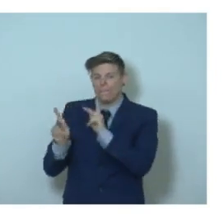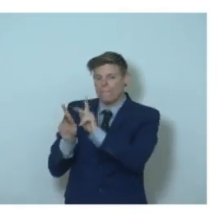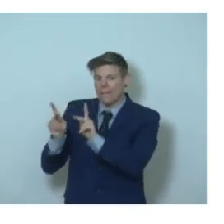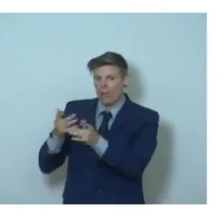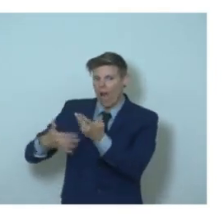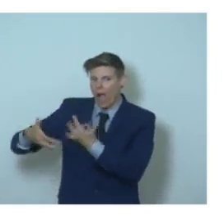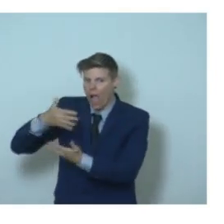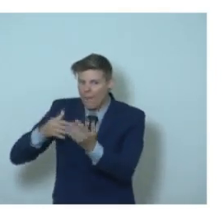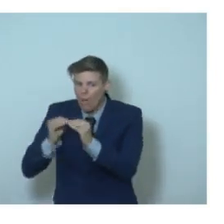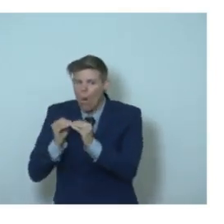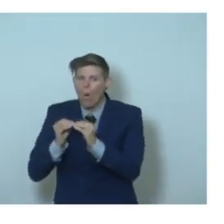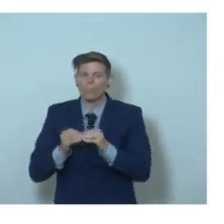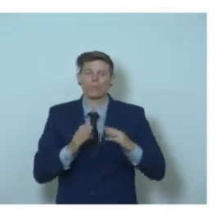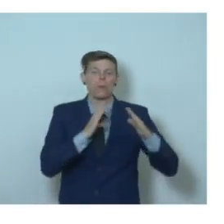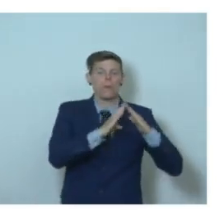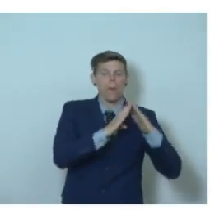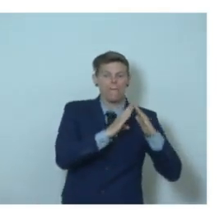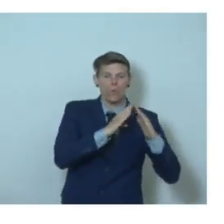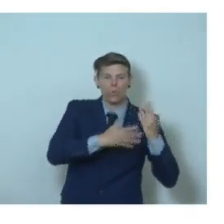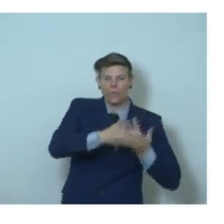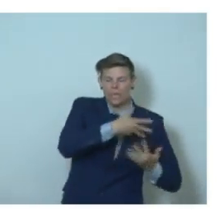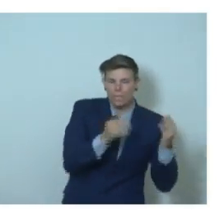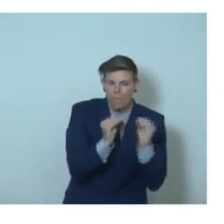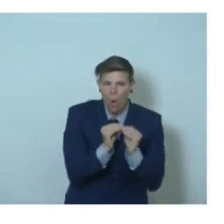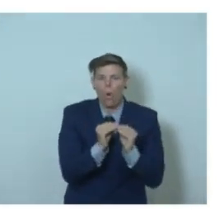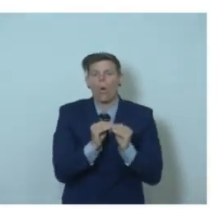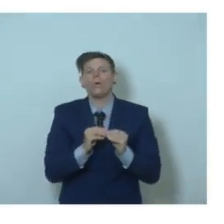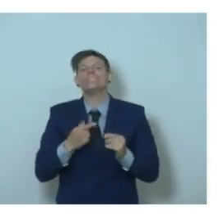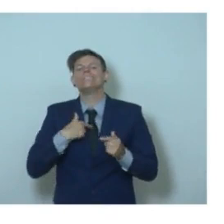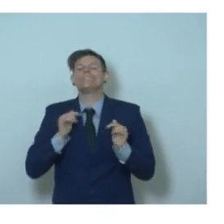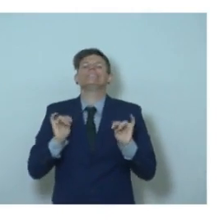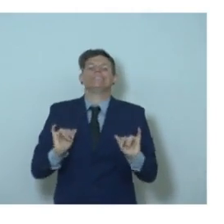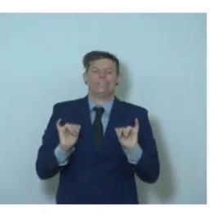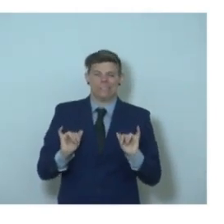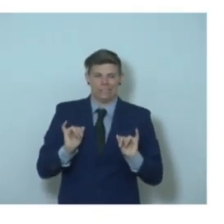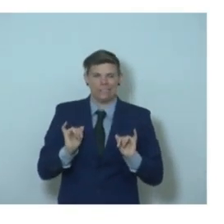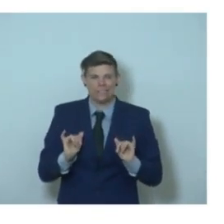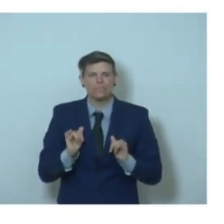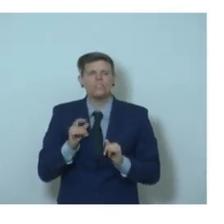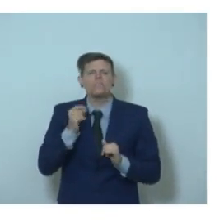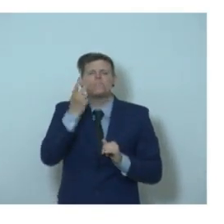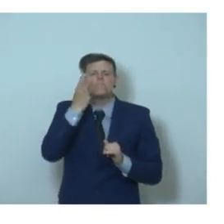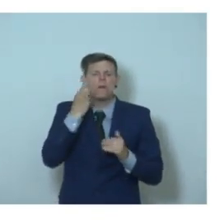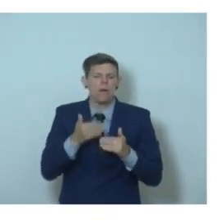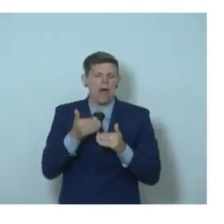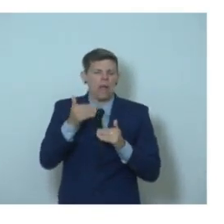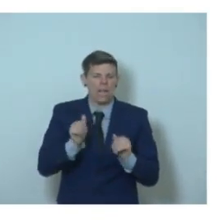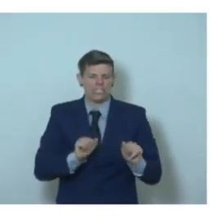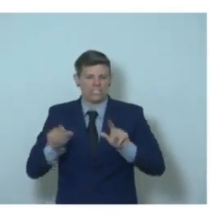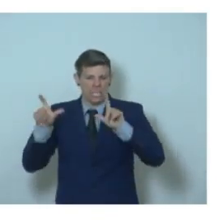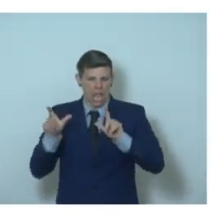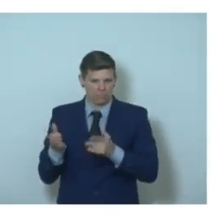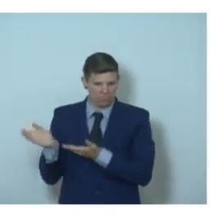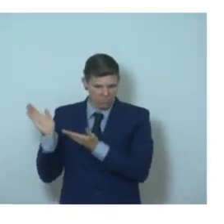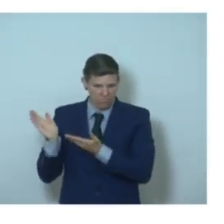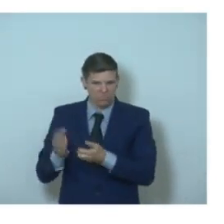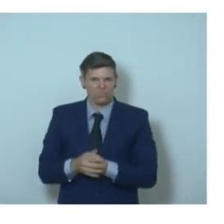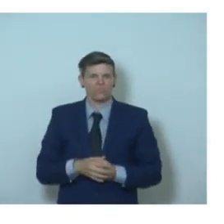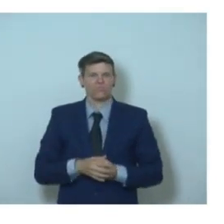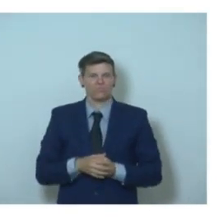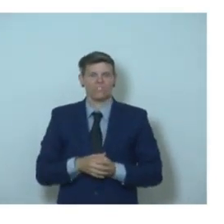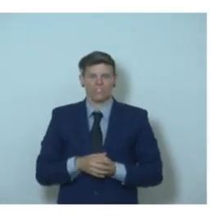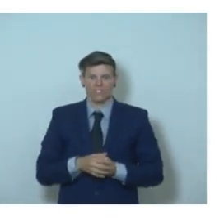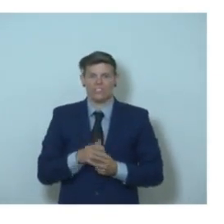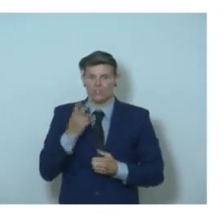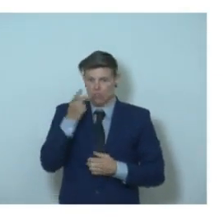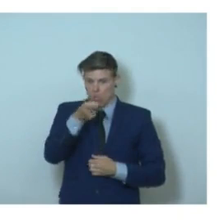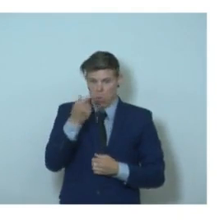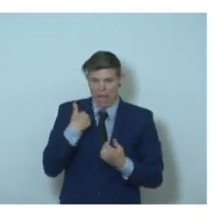INTERACTIONS WITH EACH OTHER WITH WHAT WE’RE SEEING HAPPEN IN OUR COMMUNITY AND OUR STATE AND FOR ME, THIS IS A LITTLE BIT YOU GO TO THE NEXT SLIDE ACTUALLY.